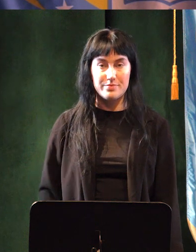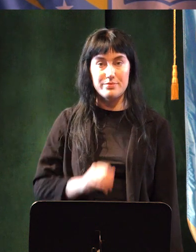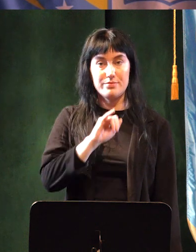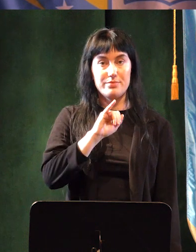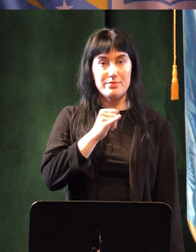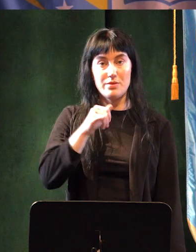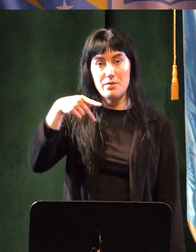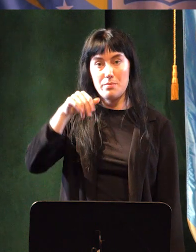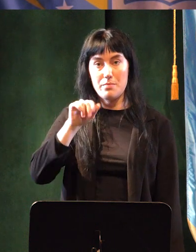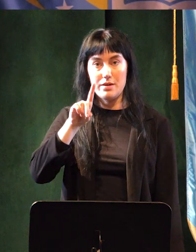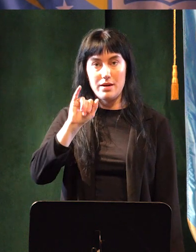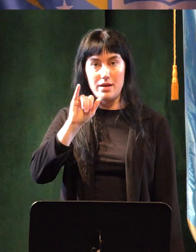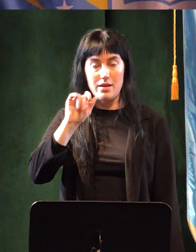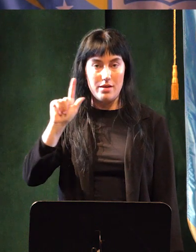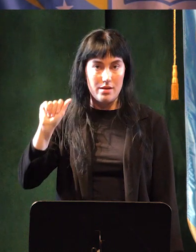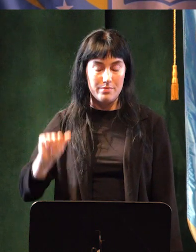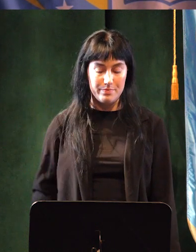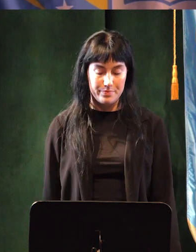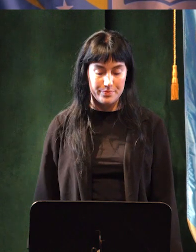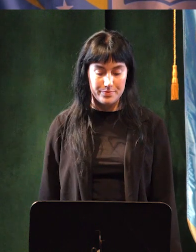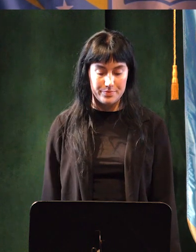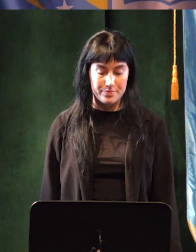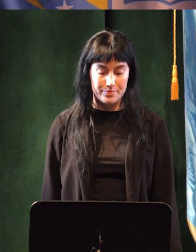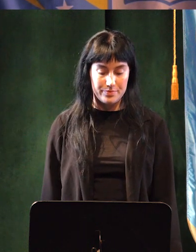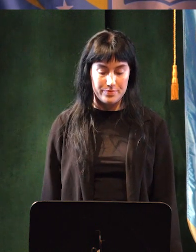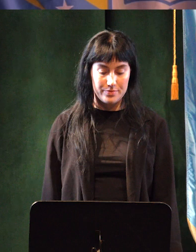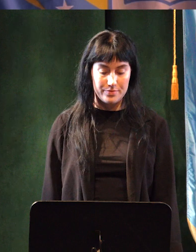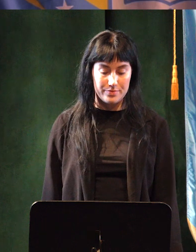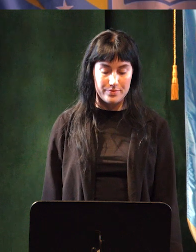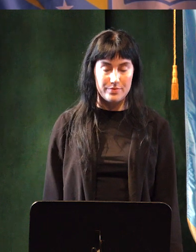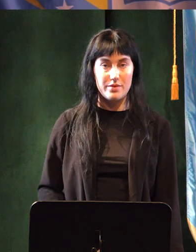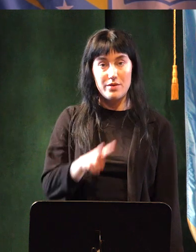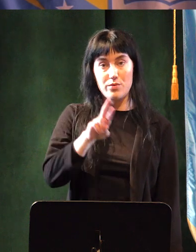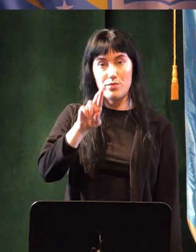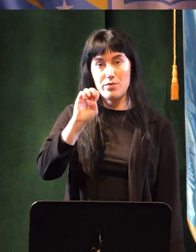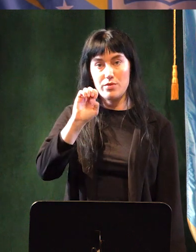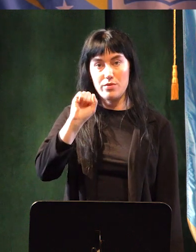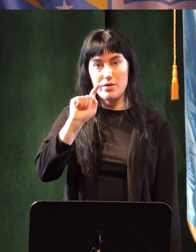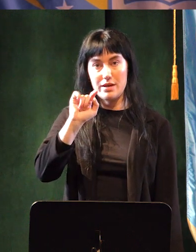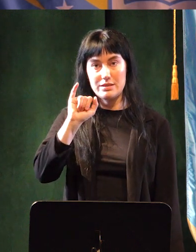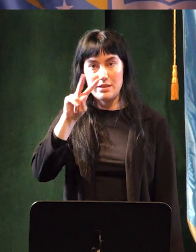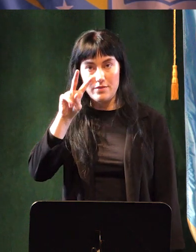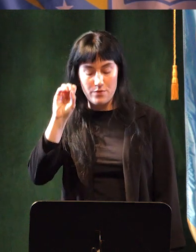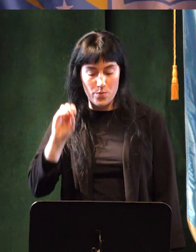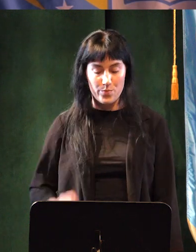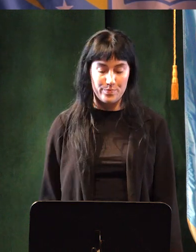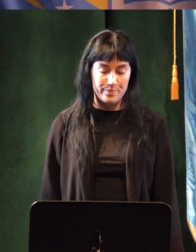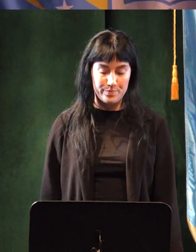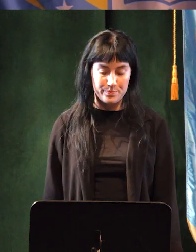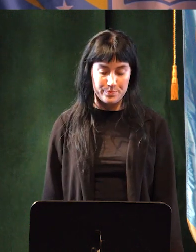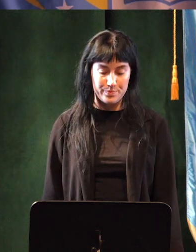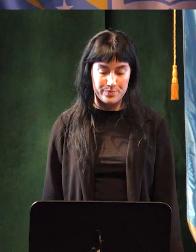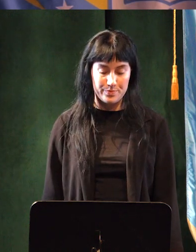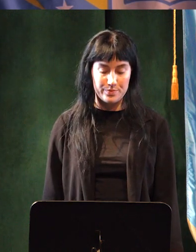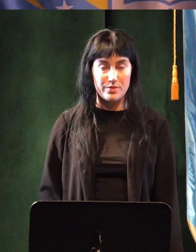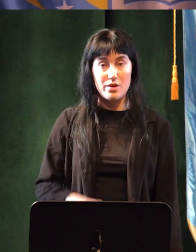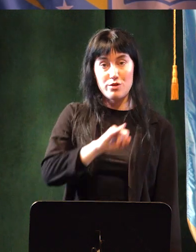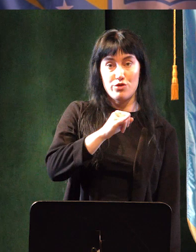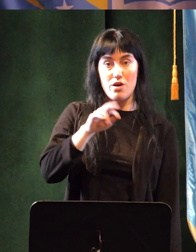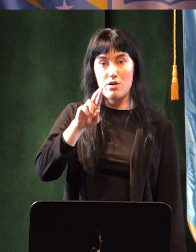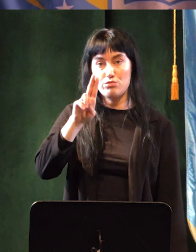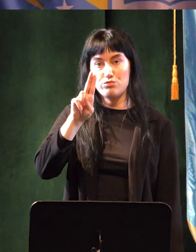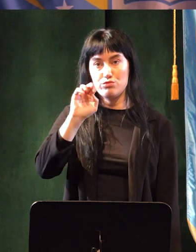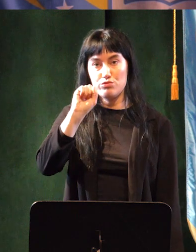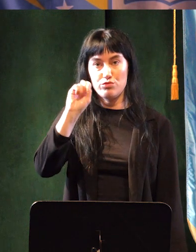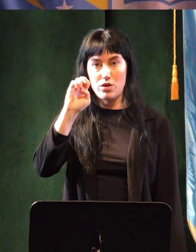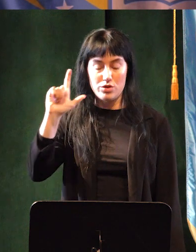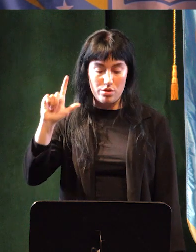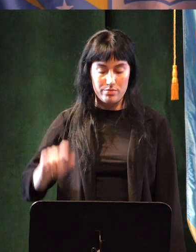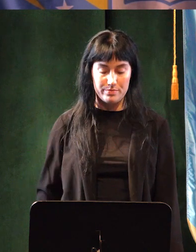Jessica Padilla Vicky Restivo John Russell